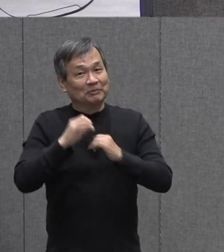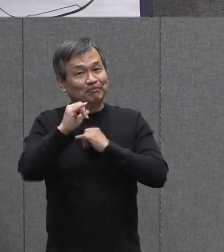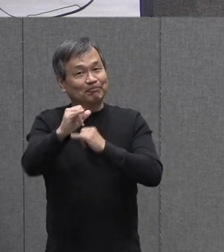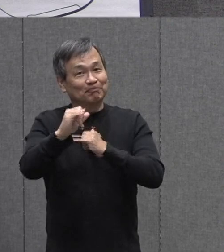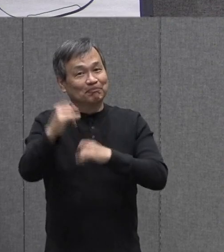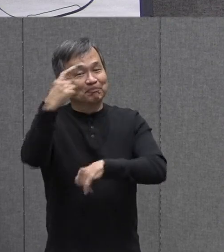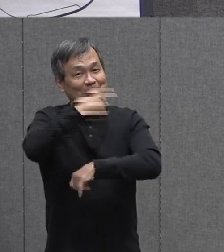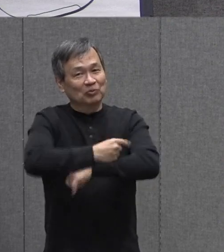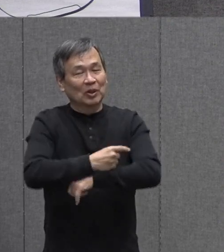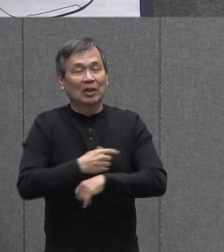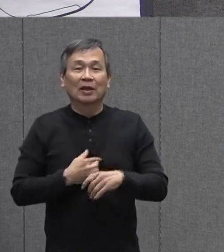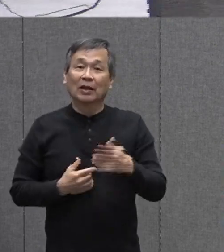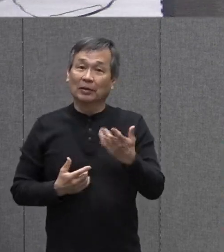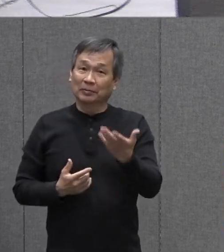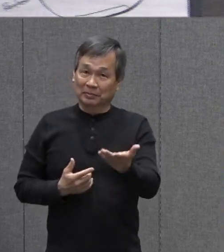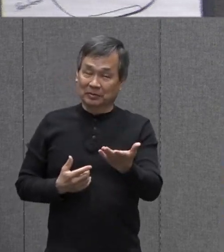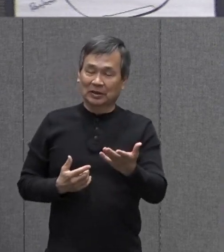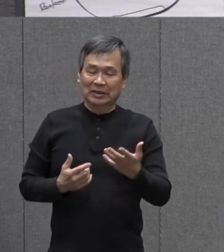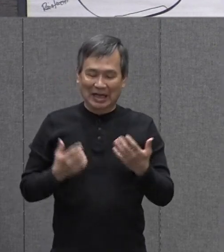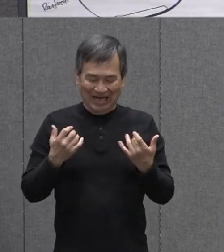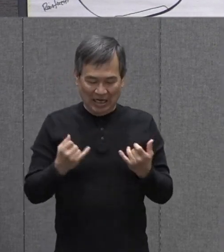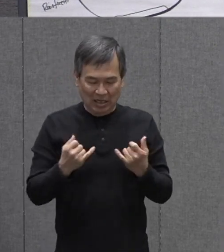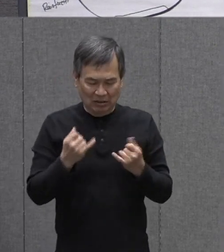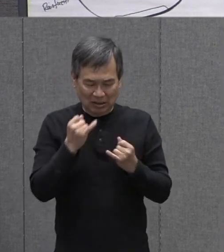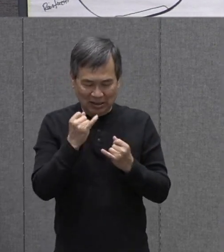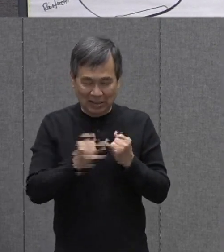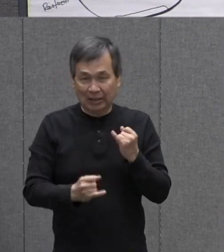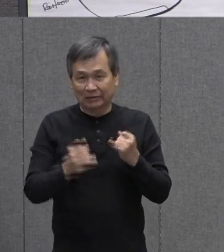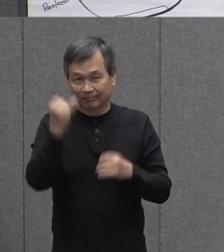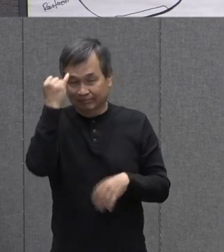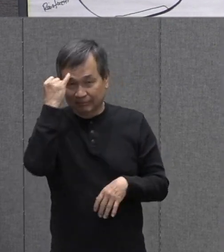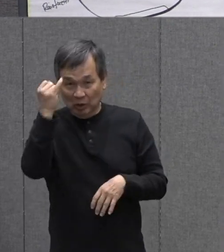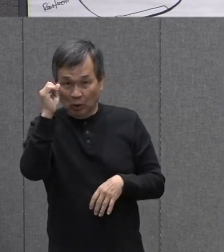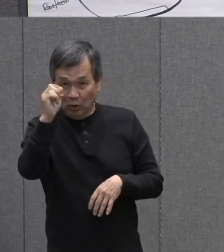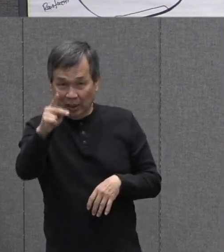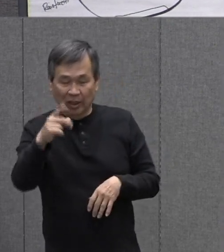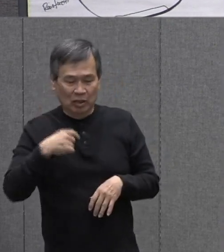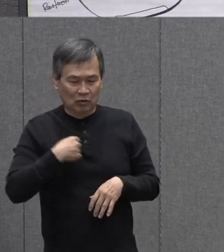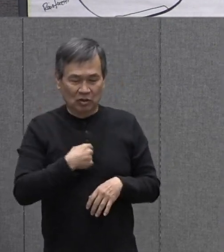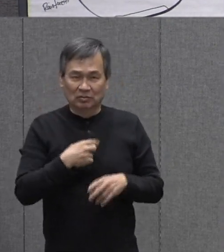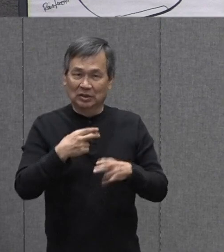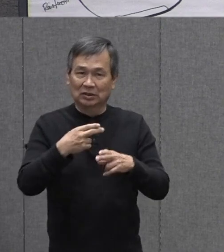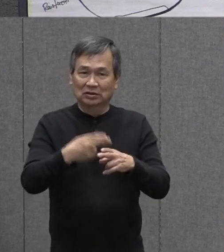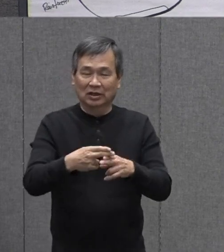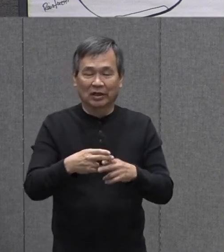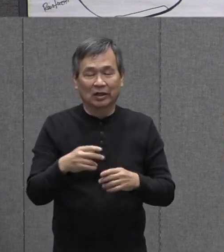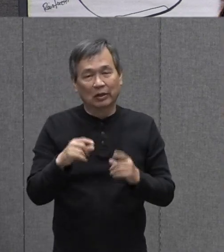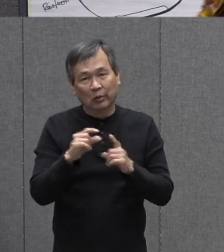I wanted to end with one more thought though. We've been saying the word Earth a lot.